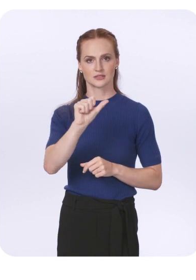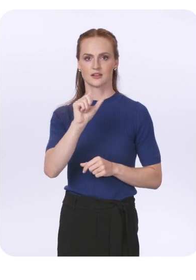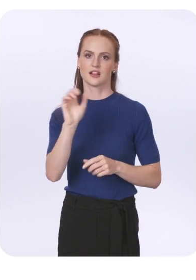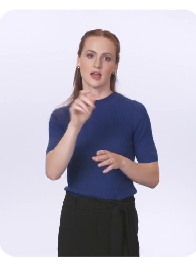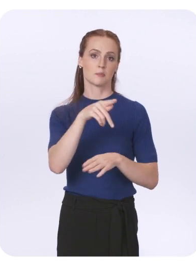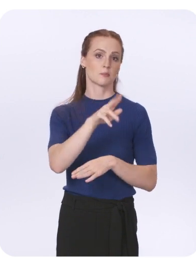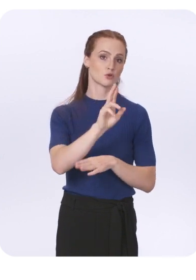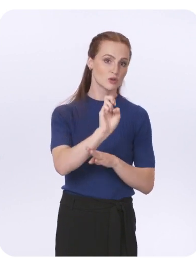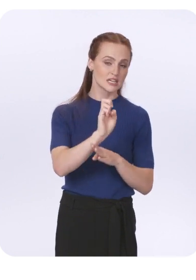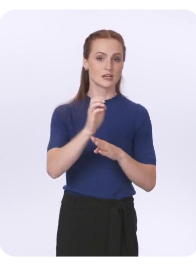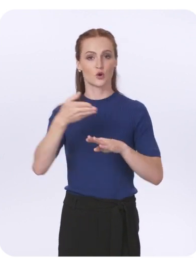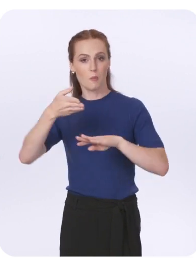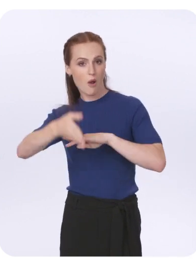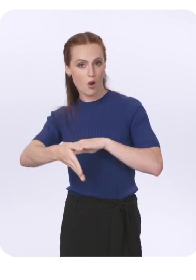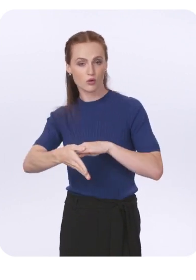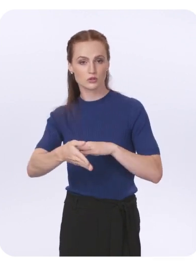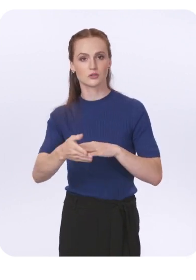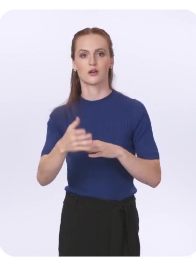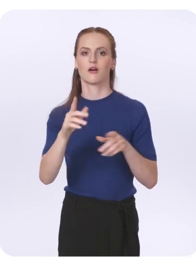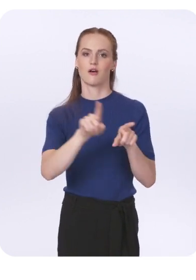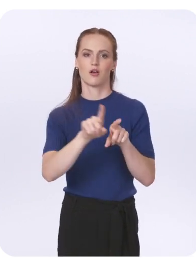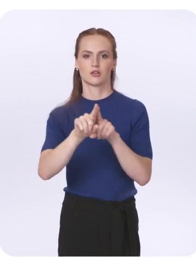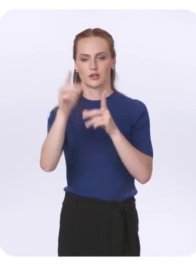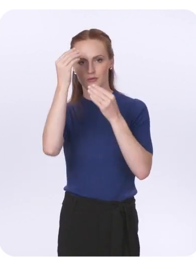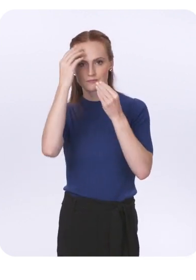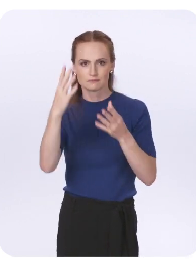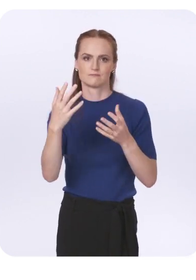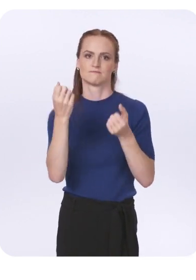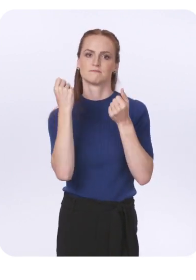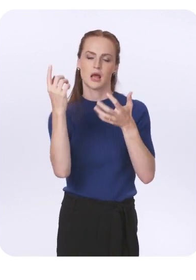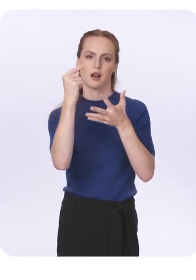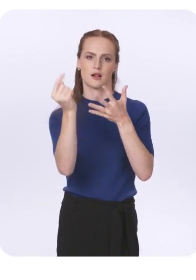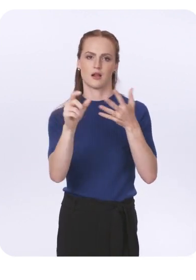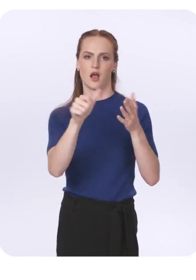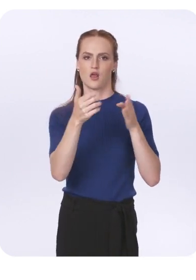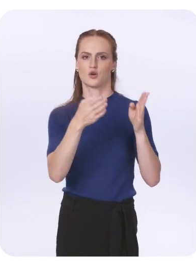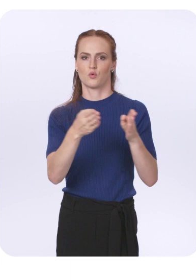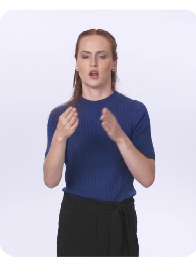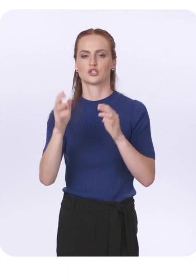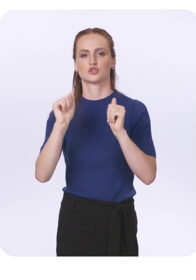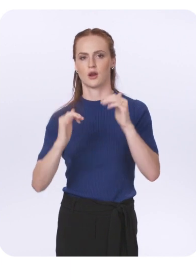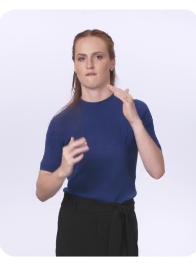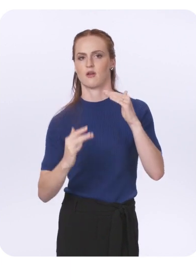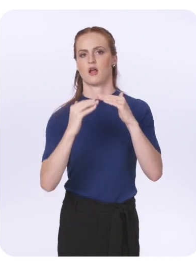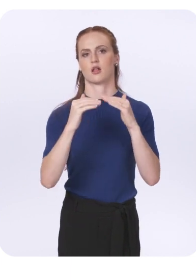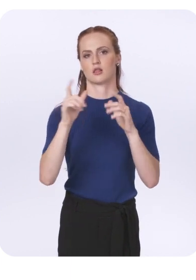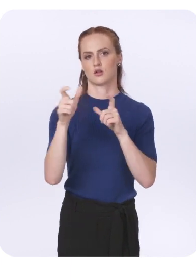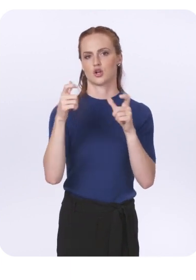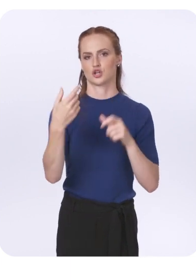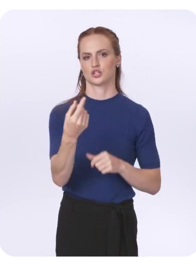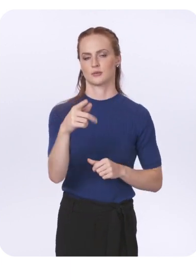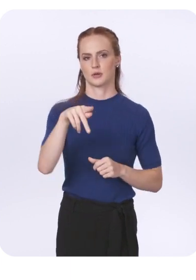We also want to convey that there are frankly tons of other ways that you can fill the larger GPU budget with.